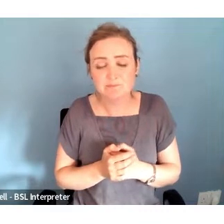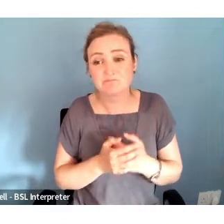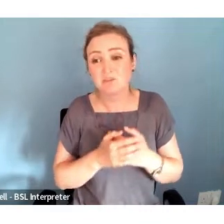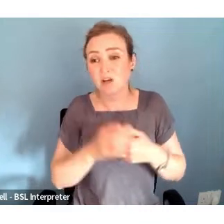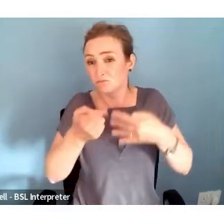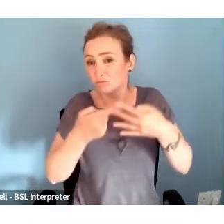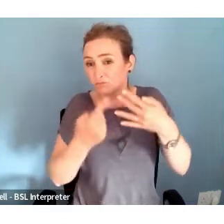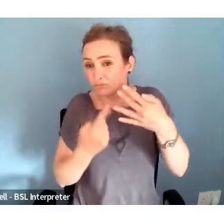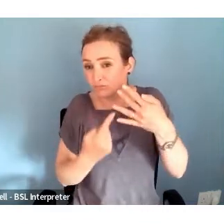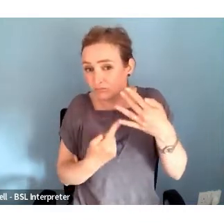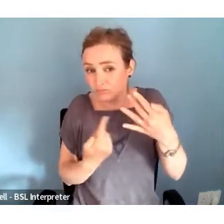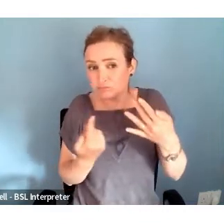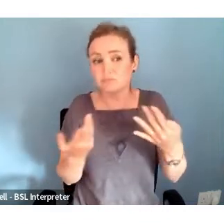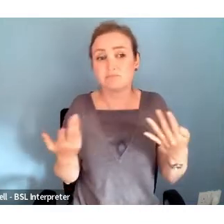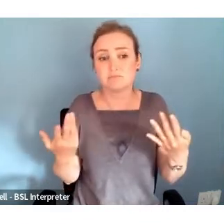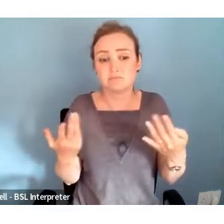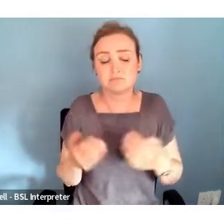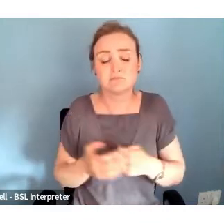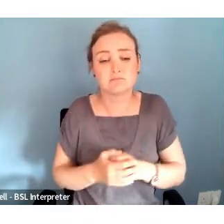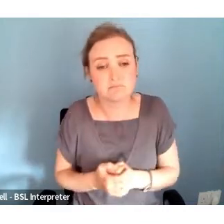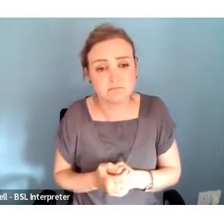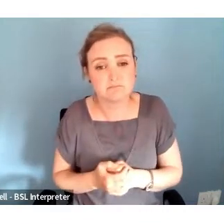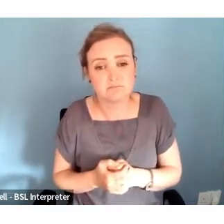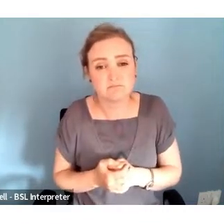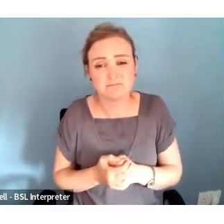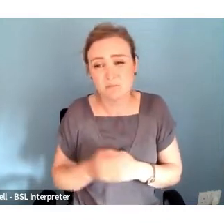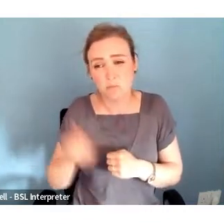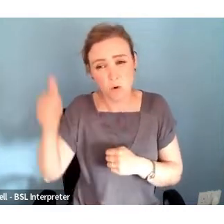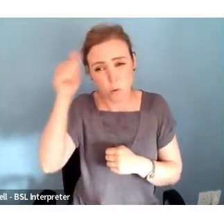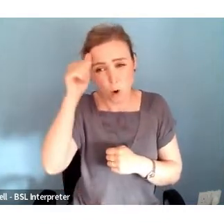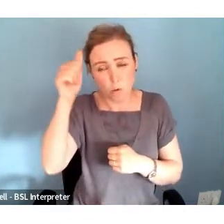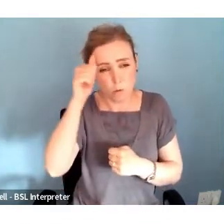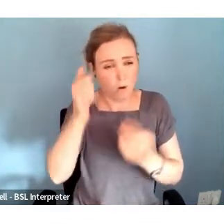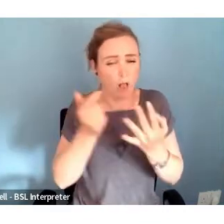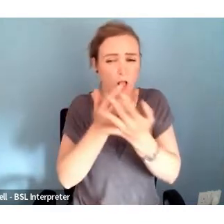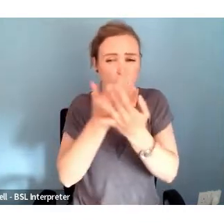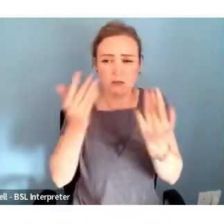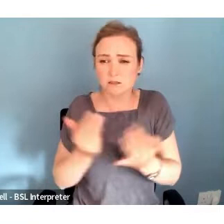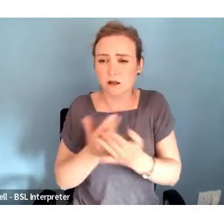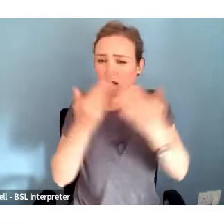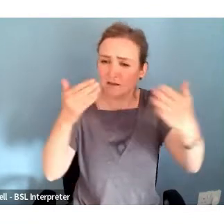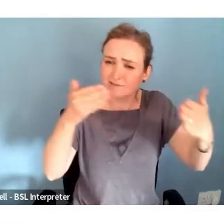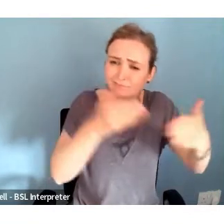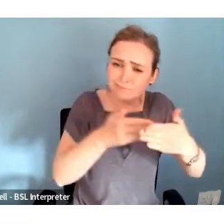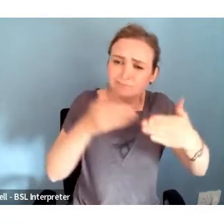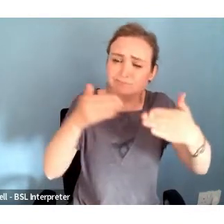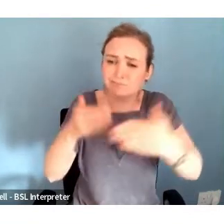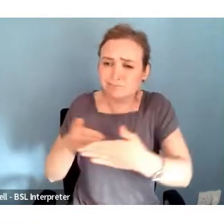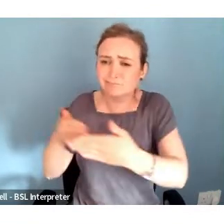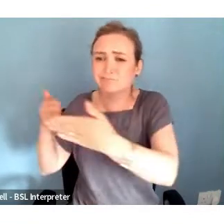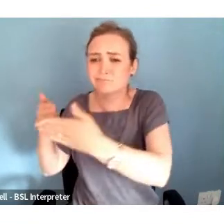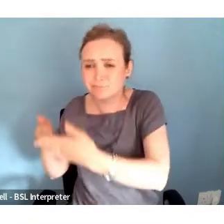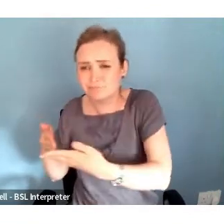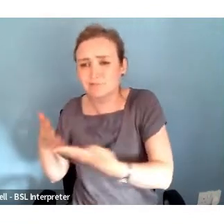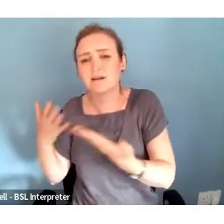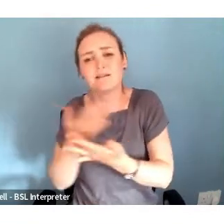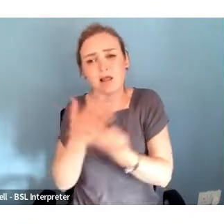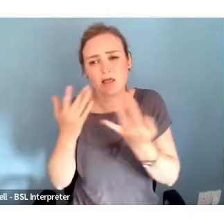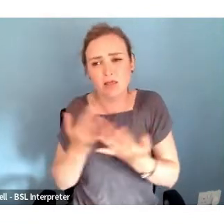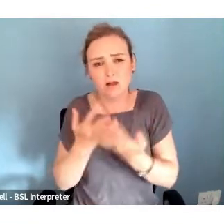. We wow know there are various barriers. The biggest barrier, over